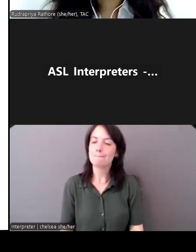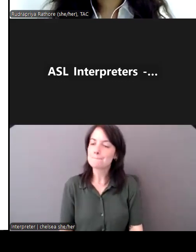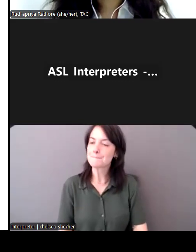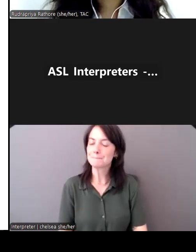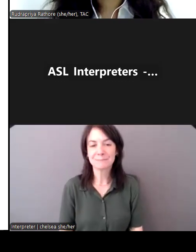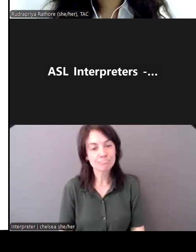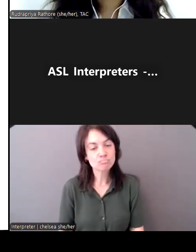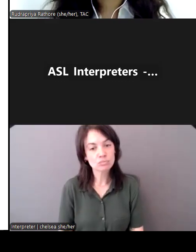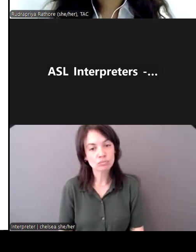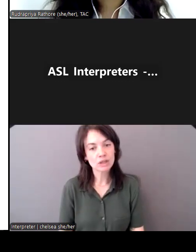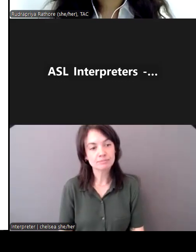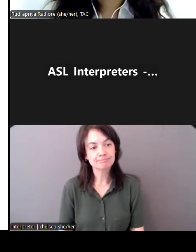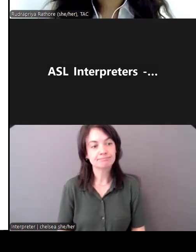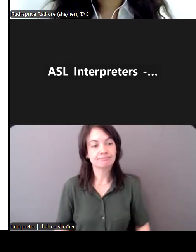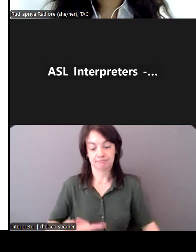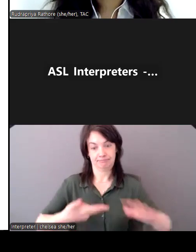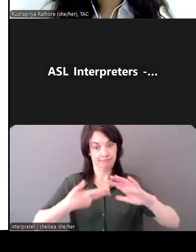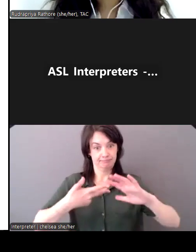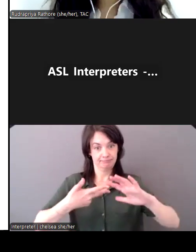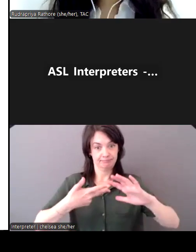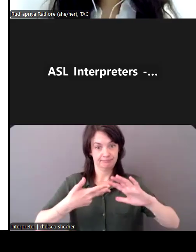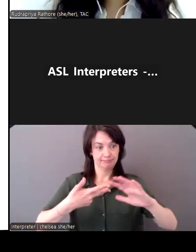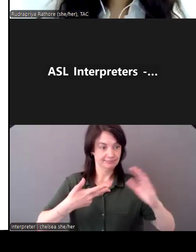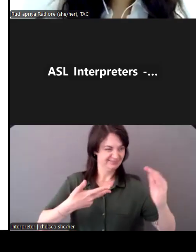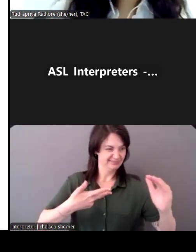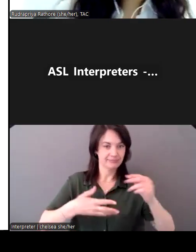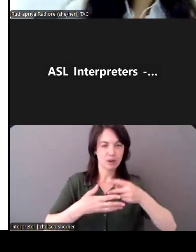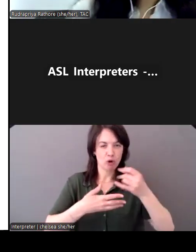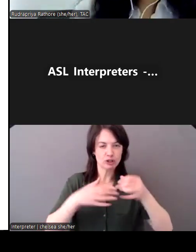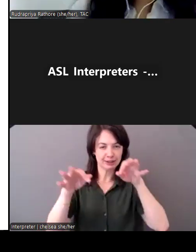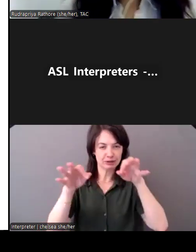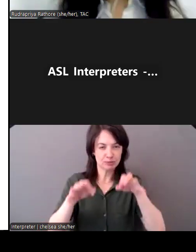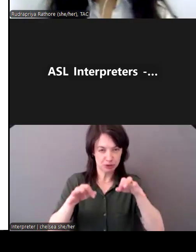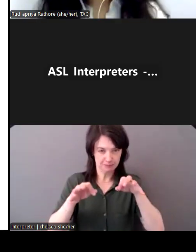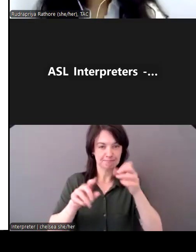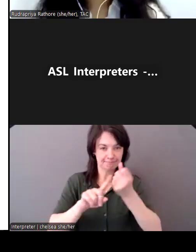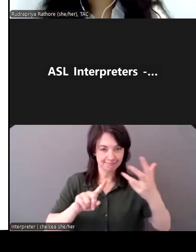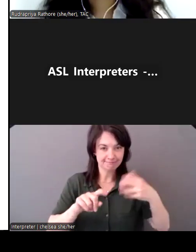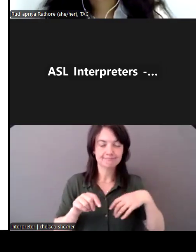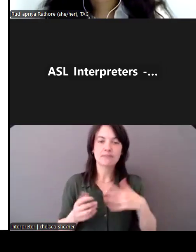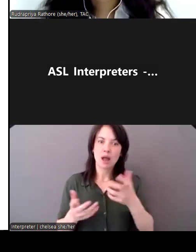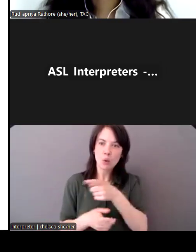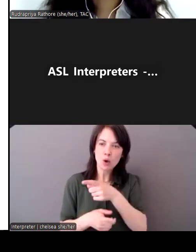next is the project description so this is where you want to talk about your proposed work you'll